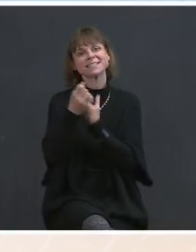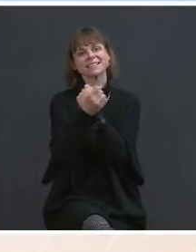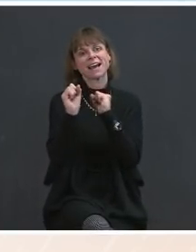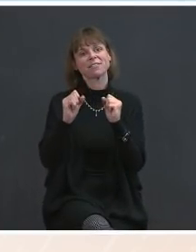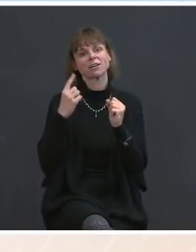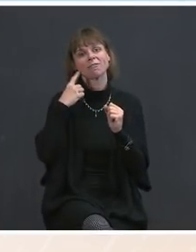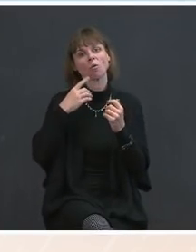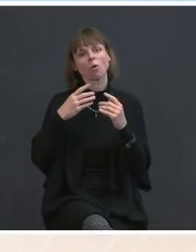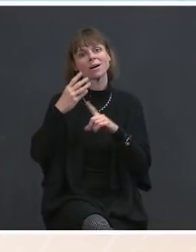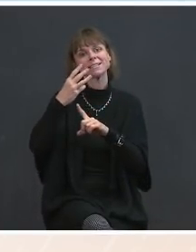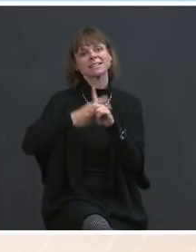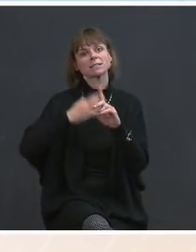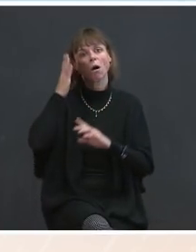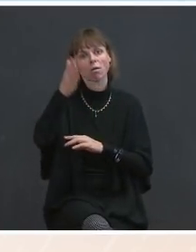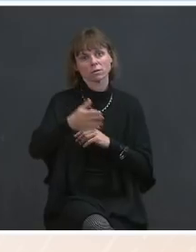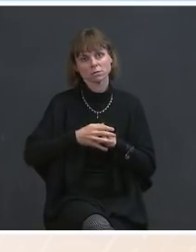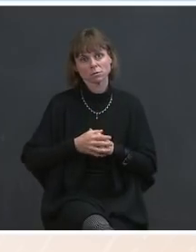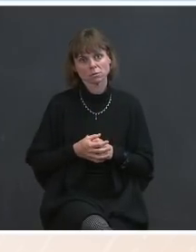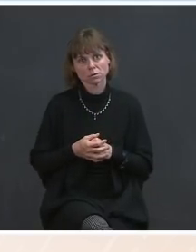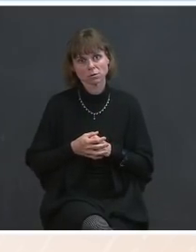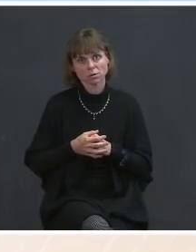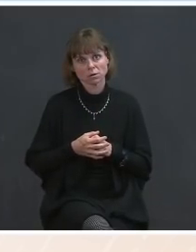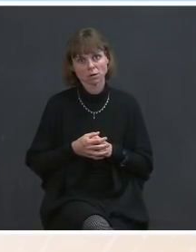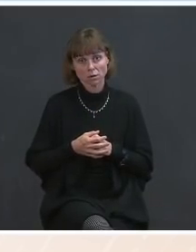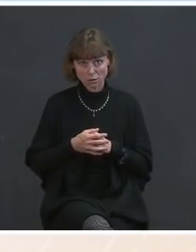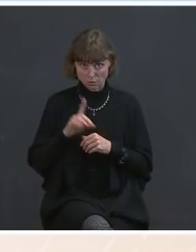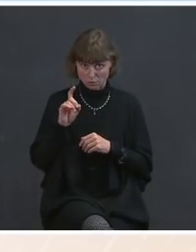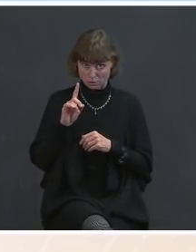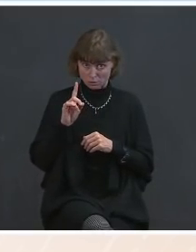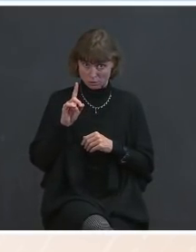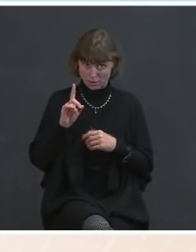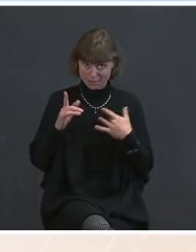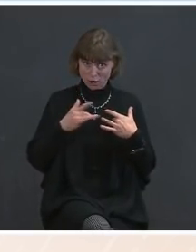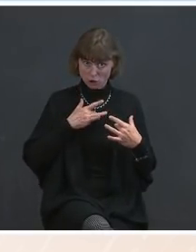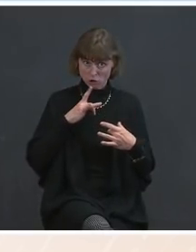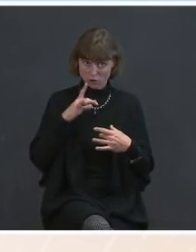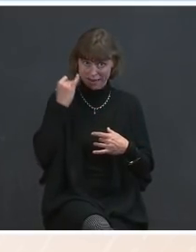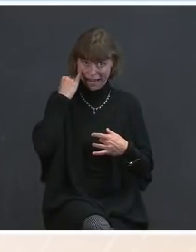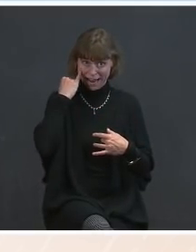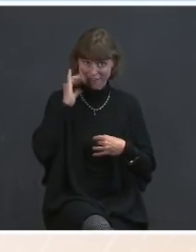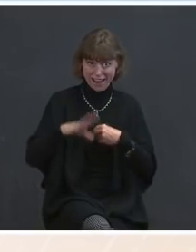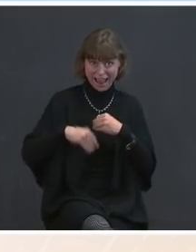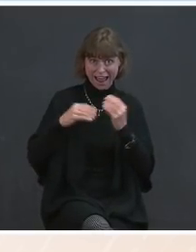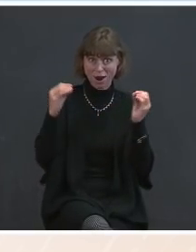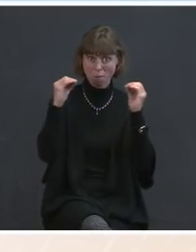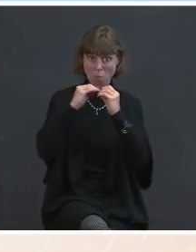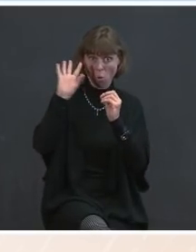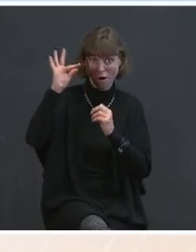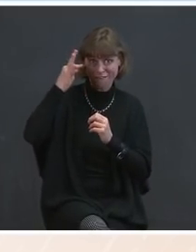Is there any concern that additional federal regulations might end -- the cost of complying with them